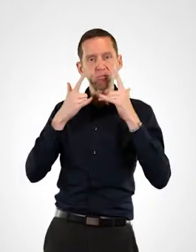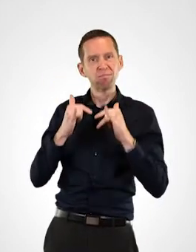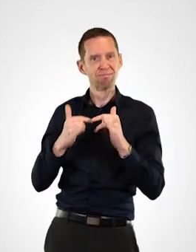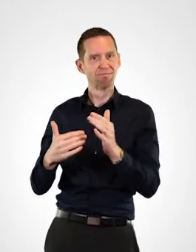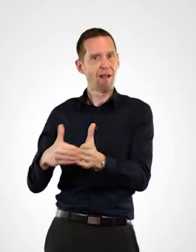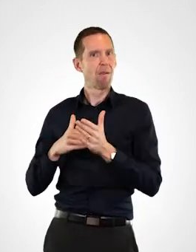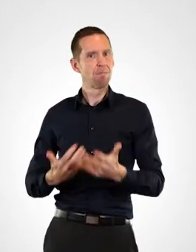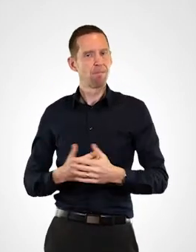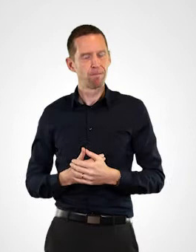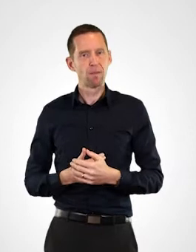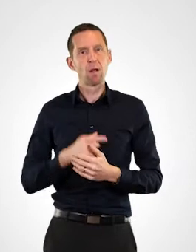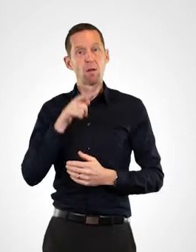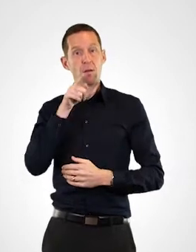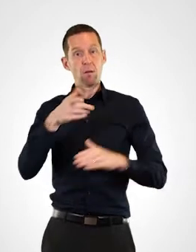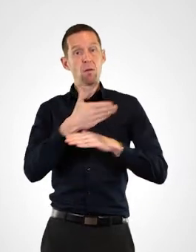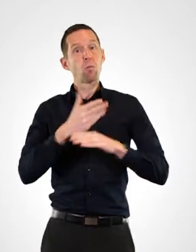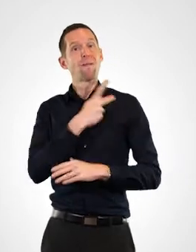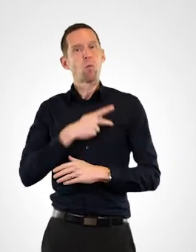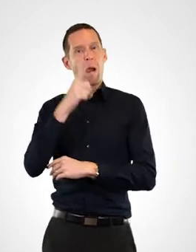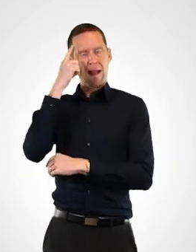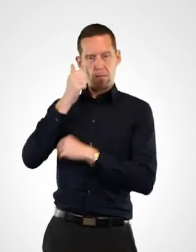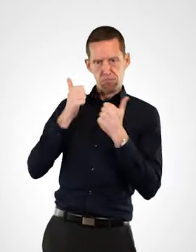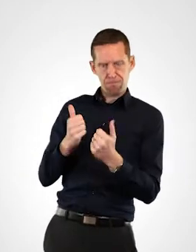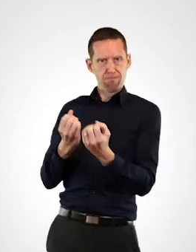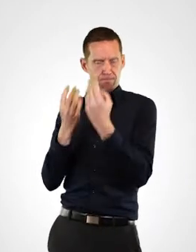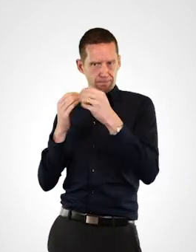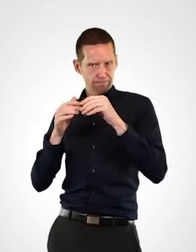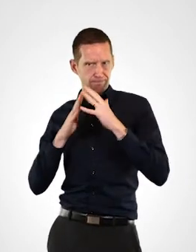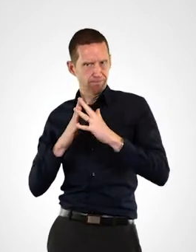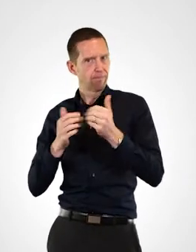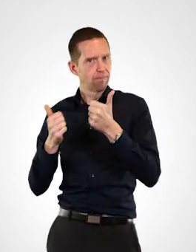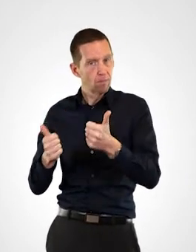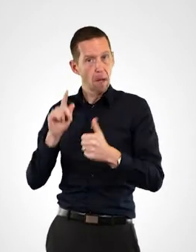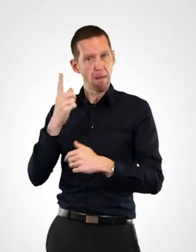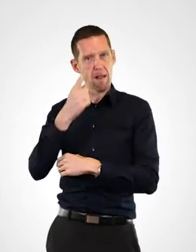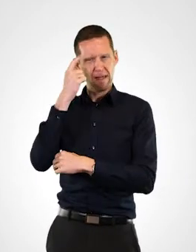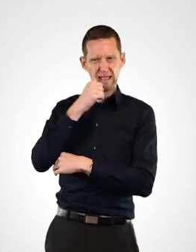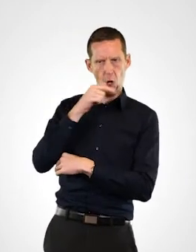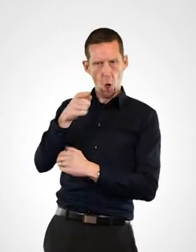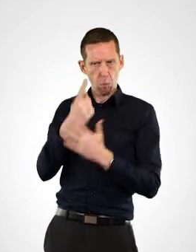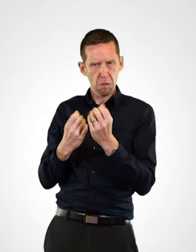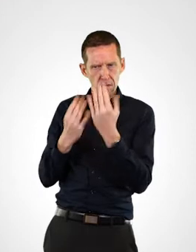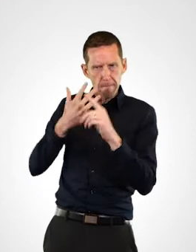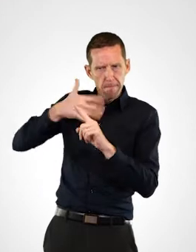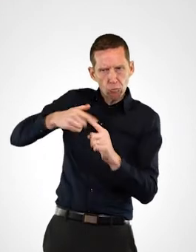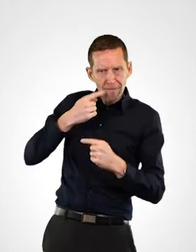So as a clinician you might be thinking to yourself, well, this is useful information, but is it just background information